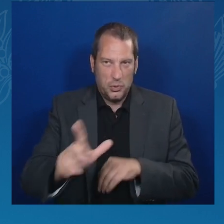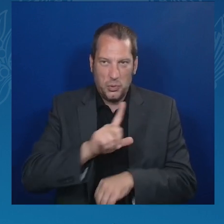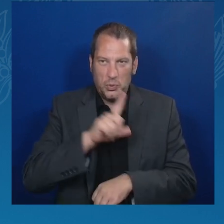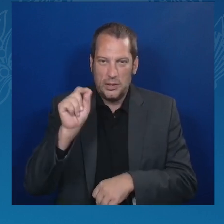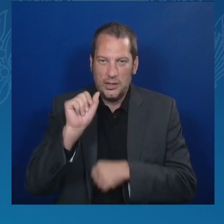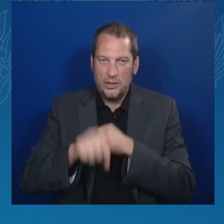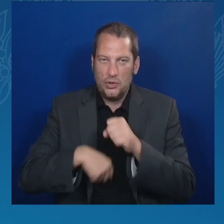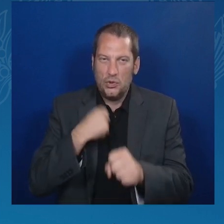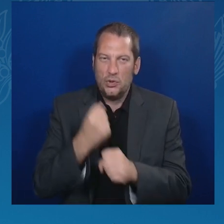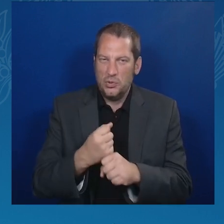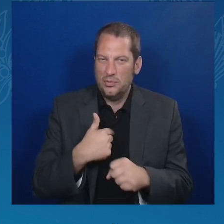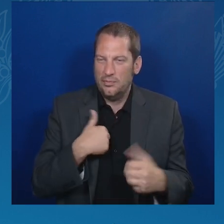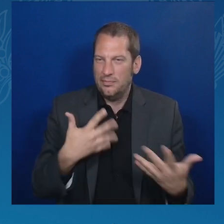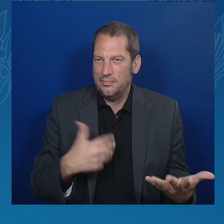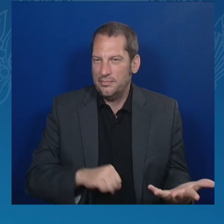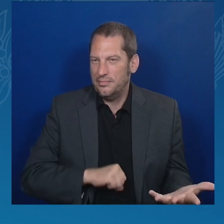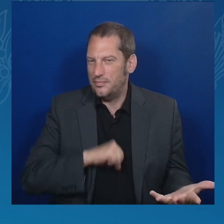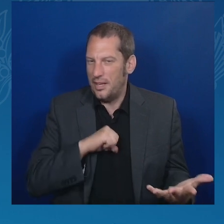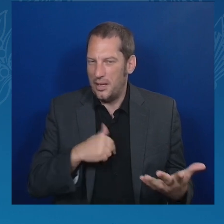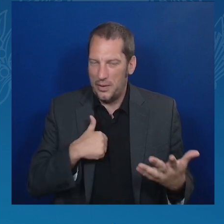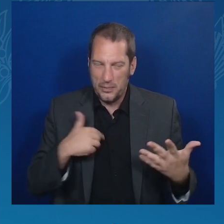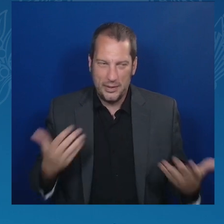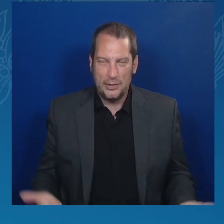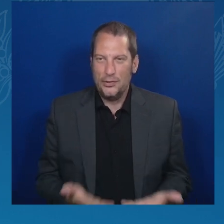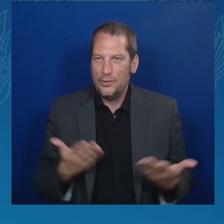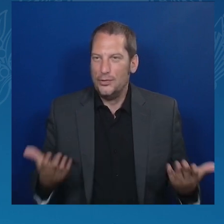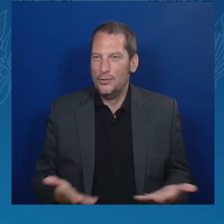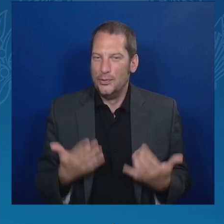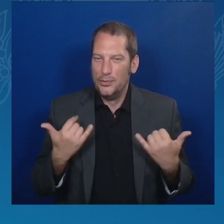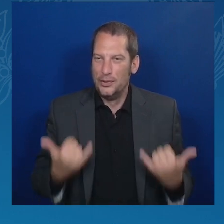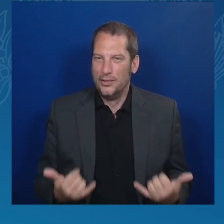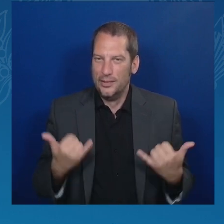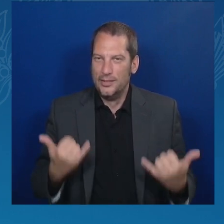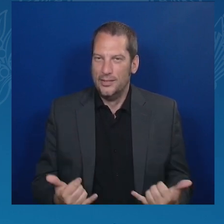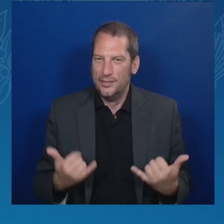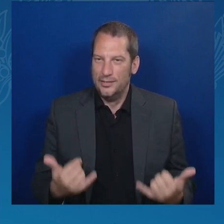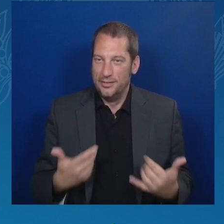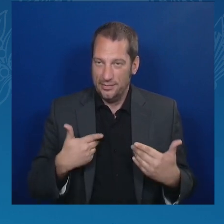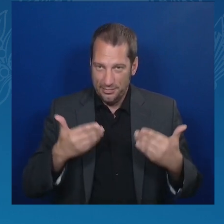going to introduce the Vice President, Kamala Harris.